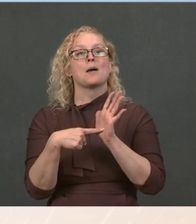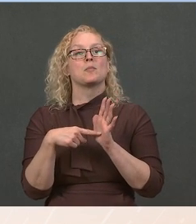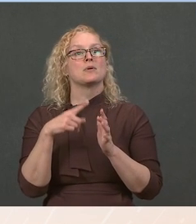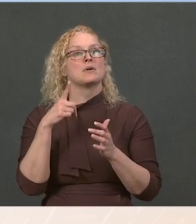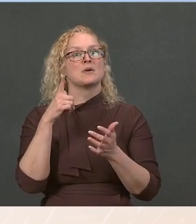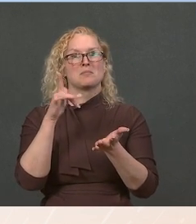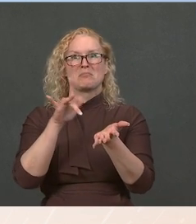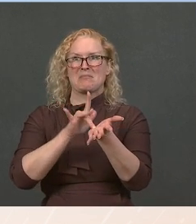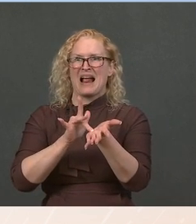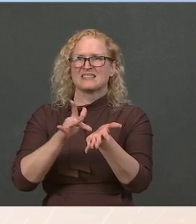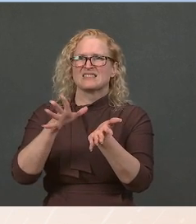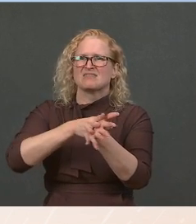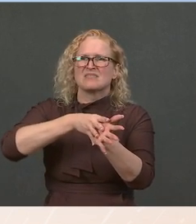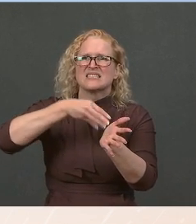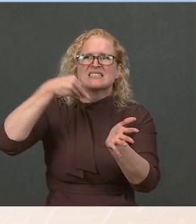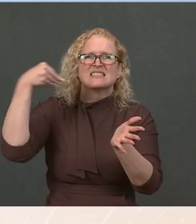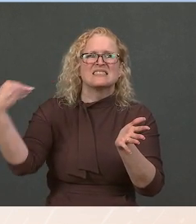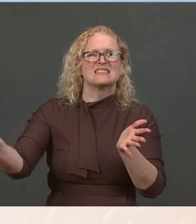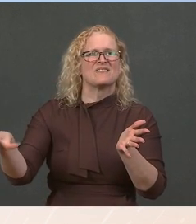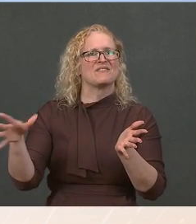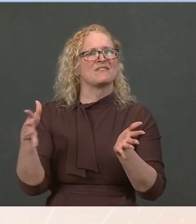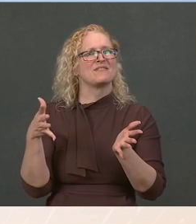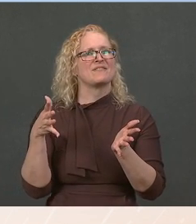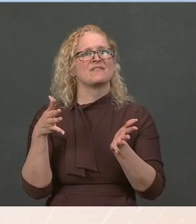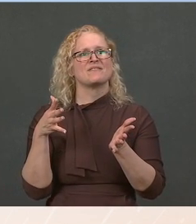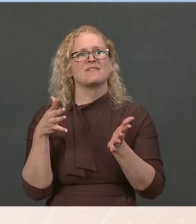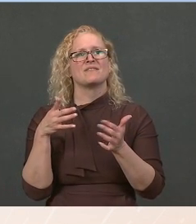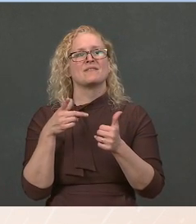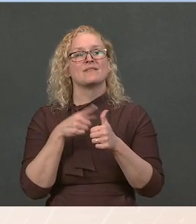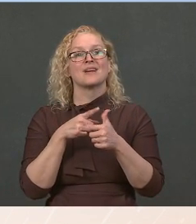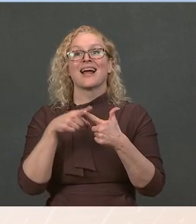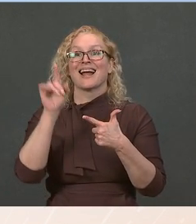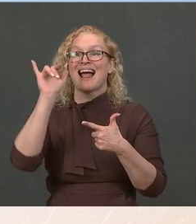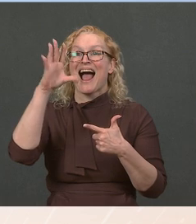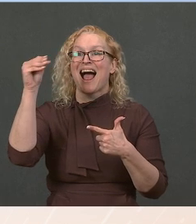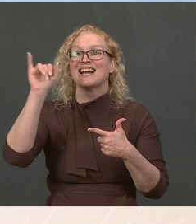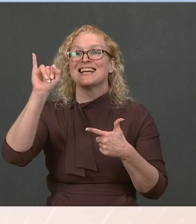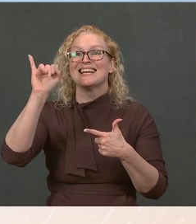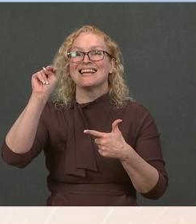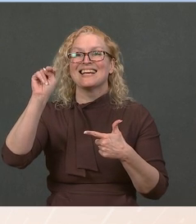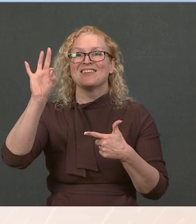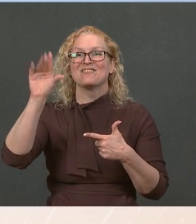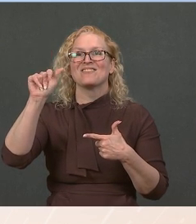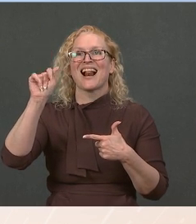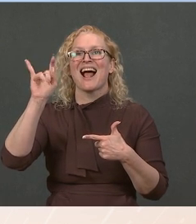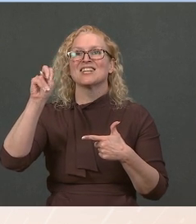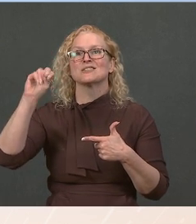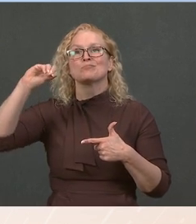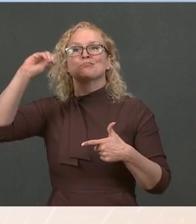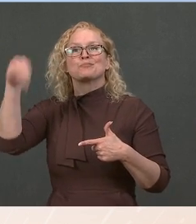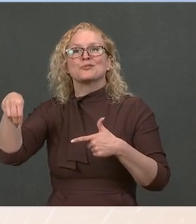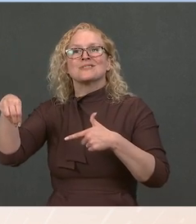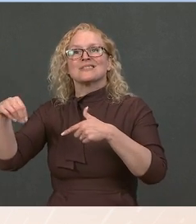by getting more Americans into the workforce." So, he's going to continue to work the phones. He's going to continue to stay in close touch